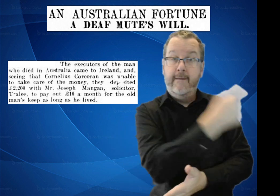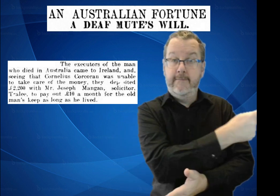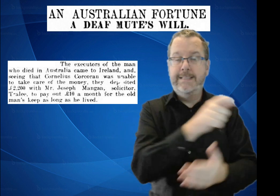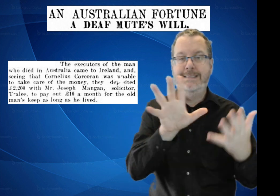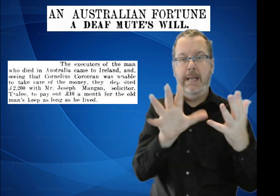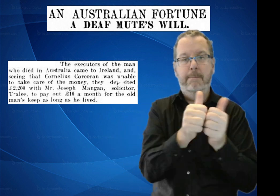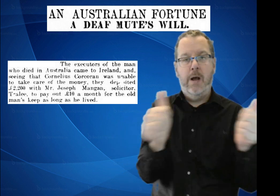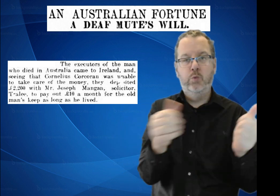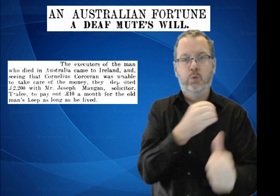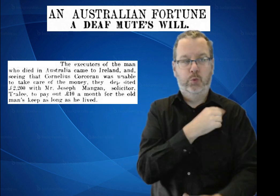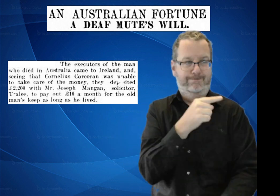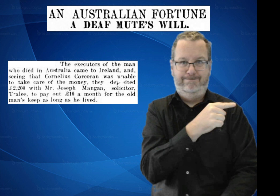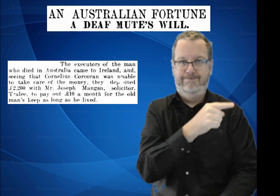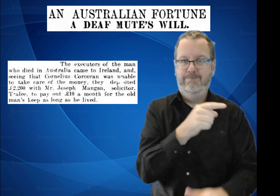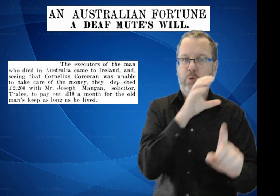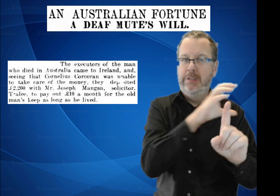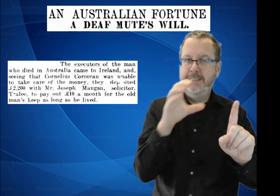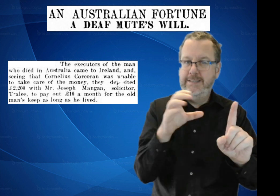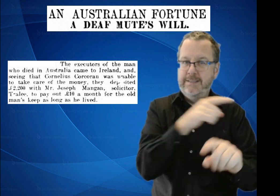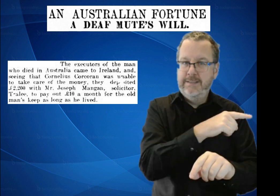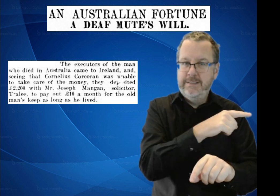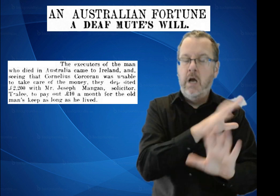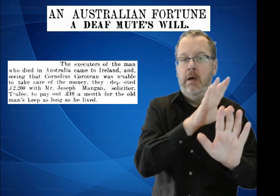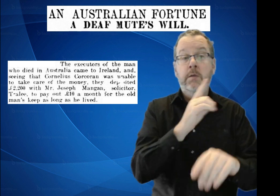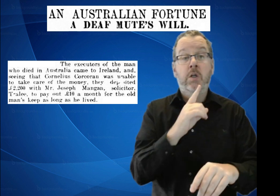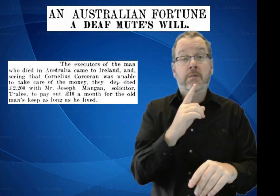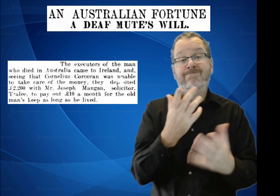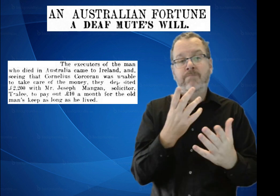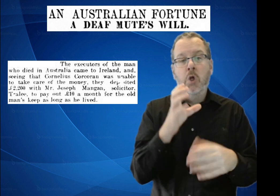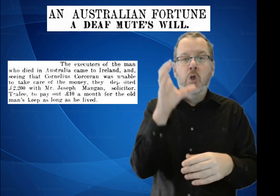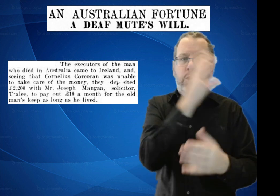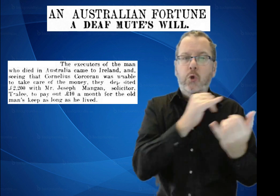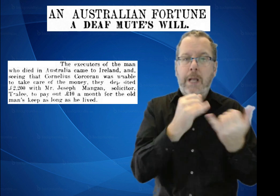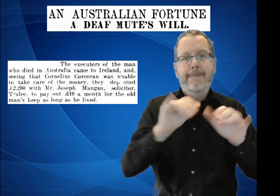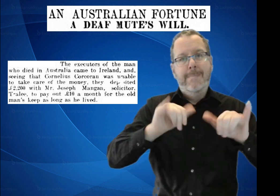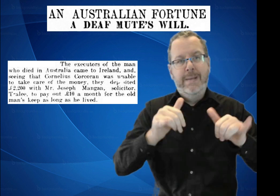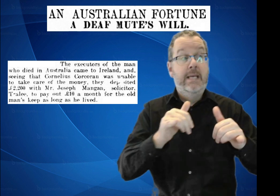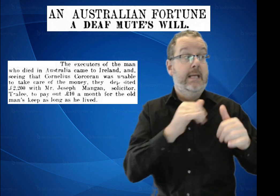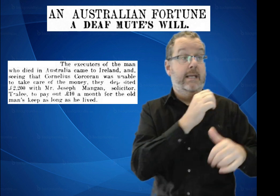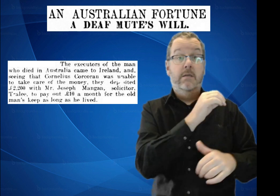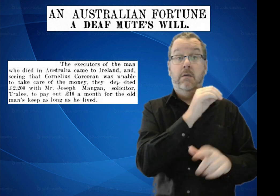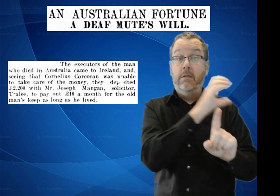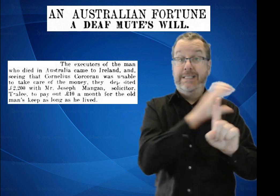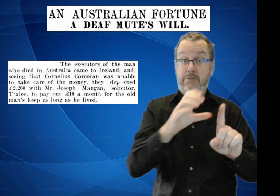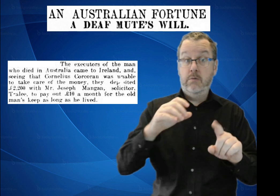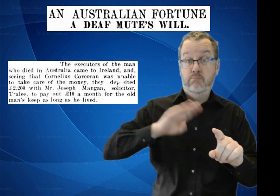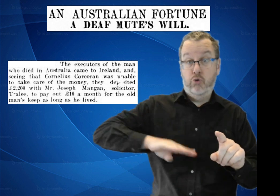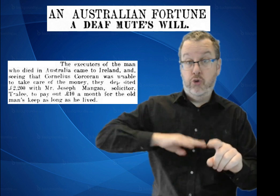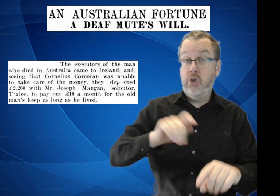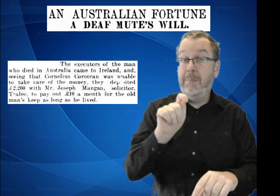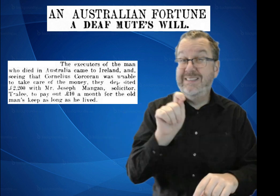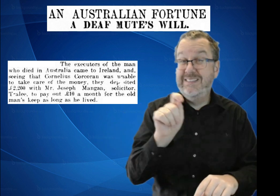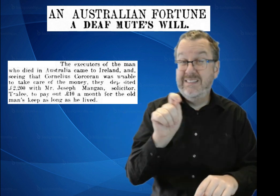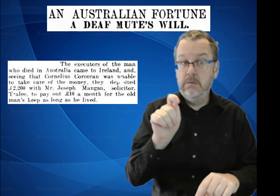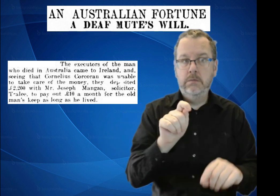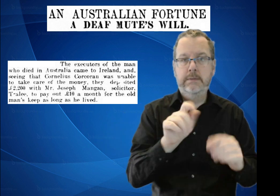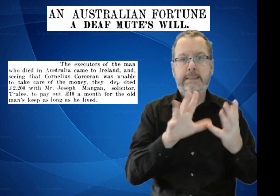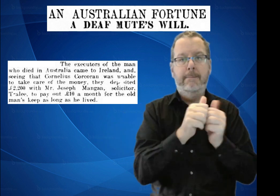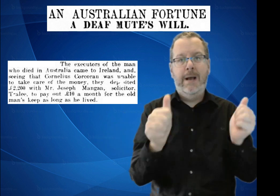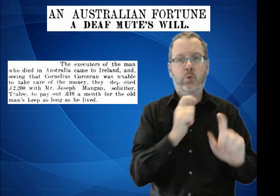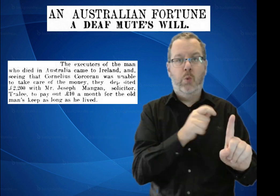£10 per month was paid out to cover 'maintenance' for Cornelius -